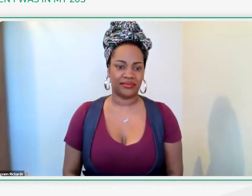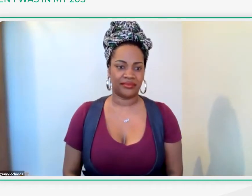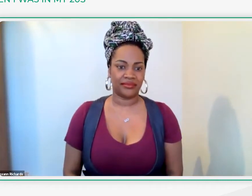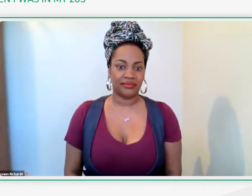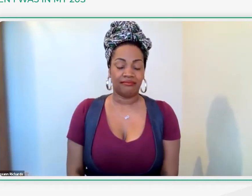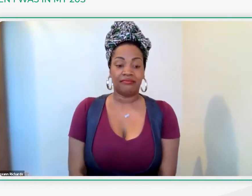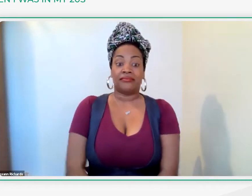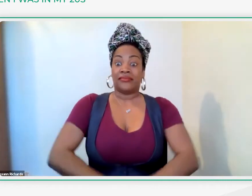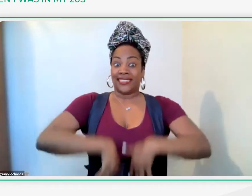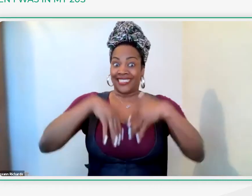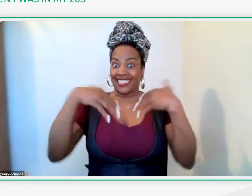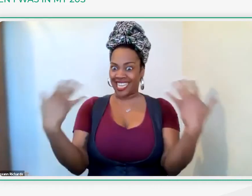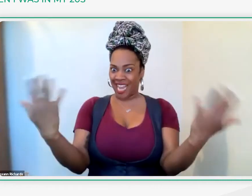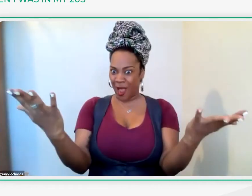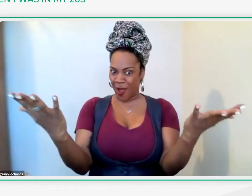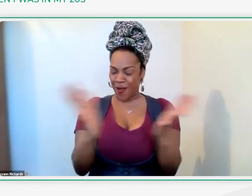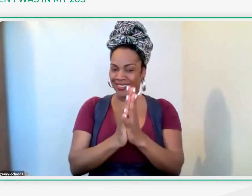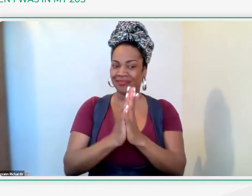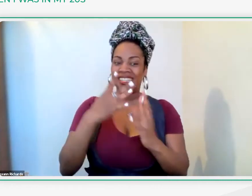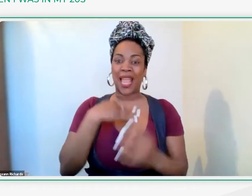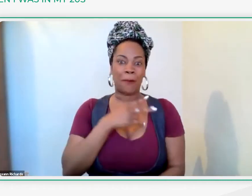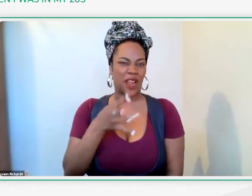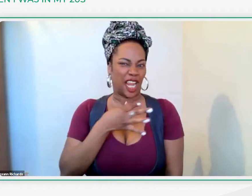Next slide, please.